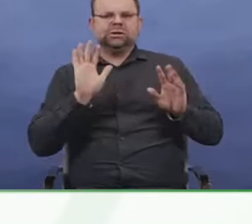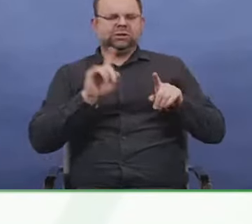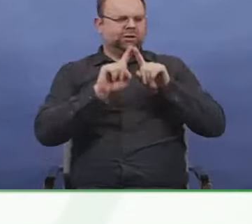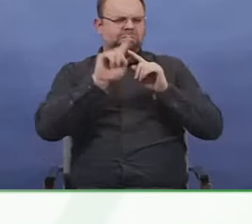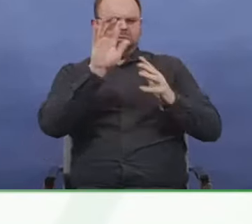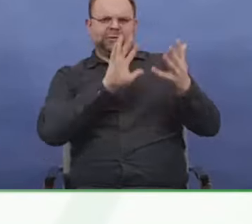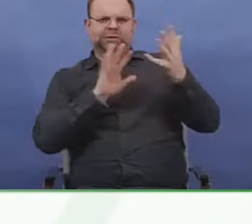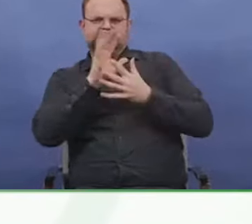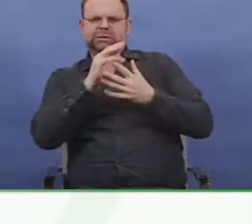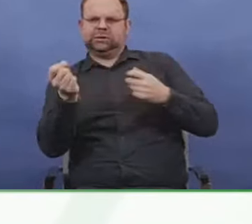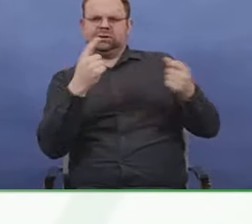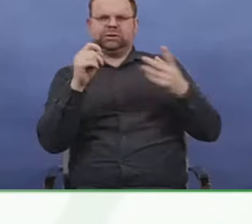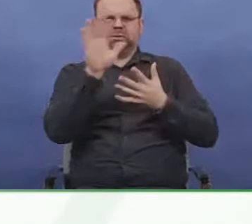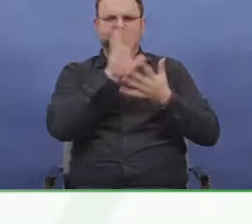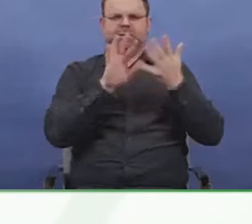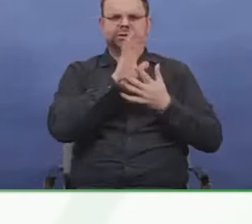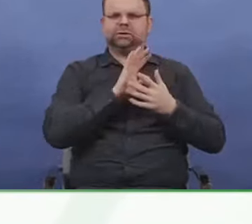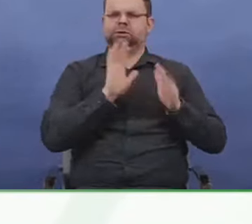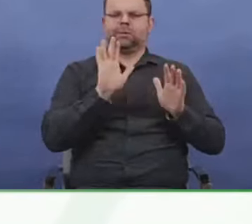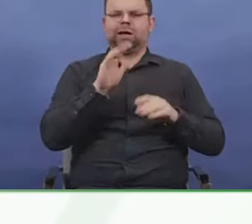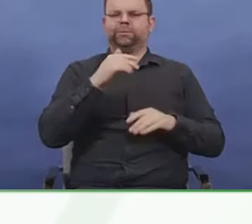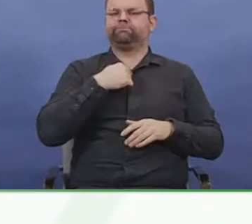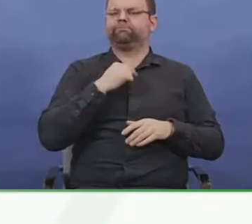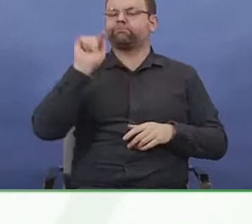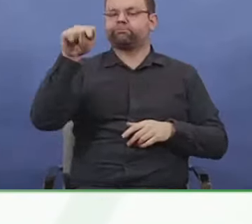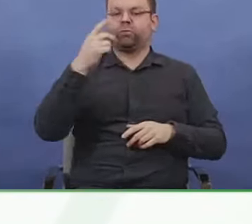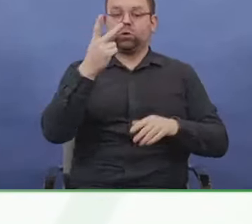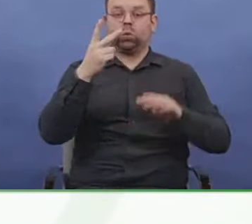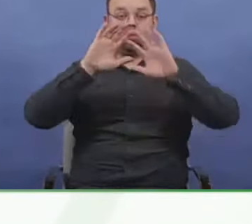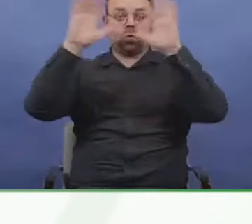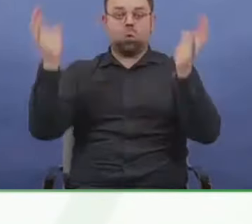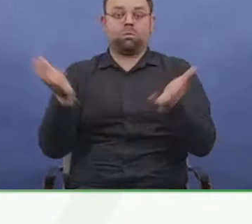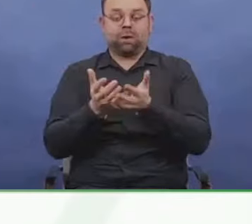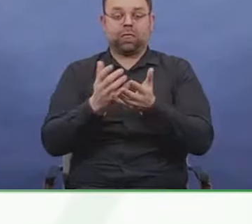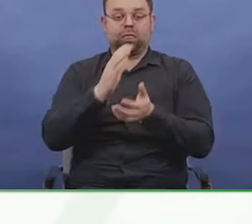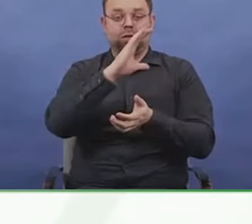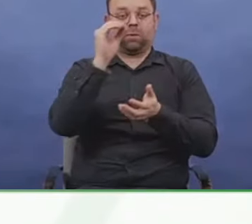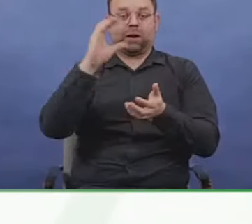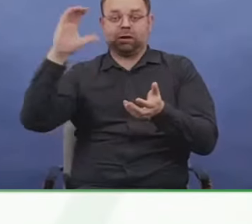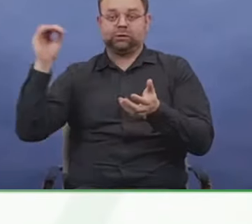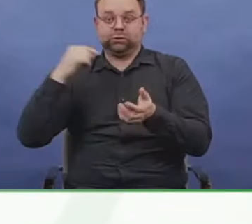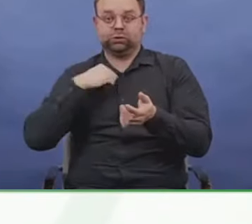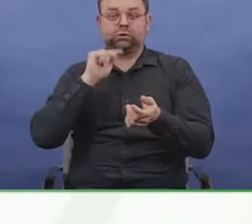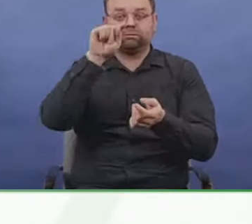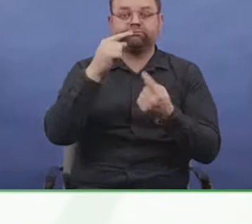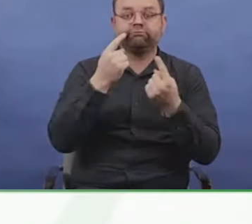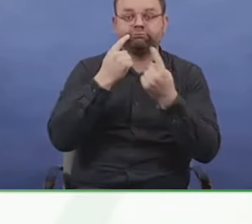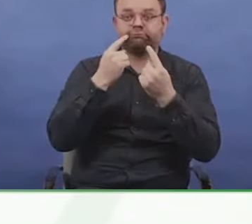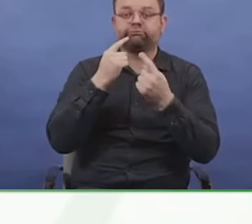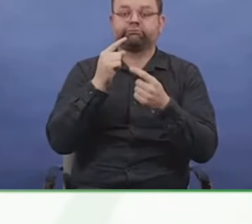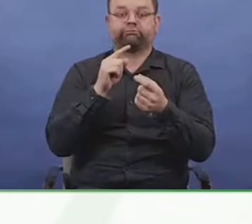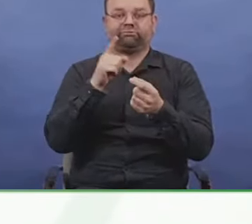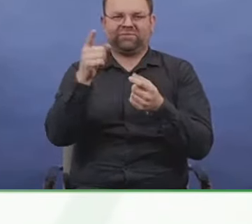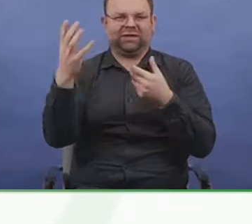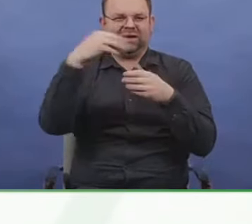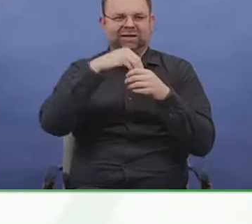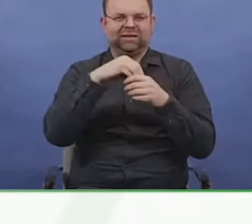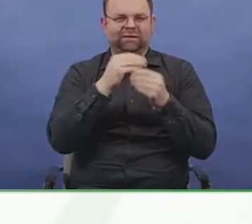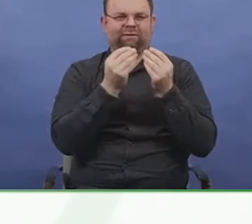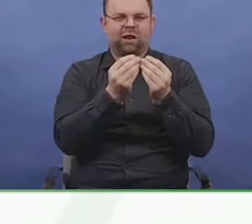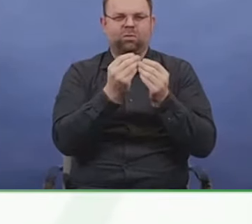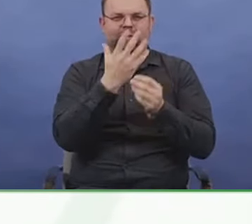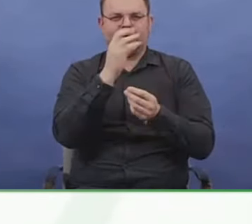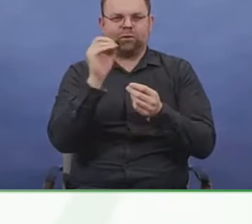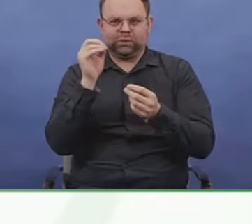The CEO a few years ago in the knighted states, during when we